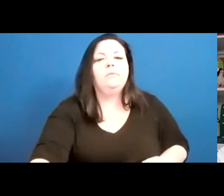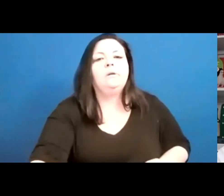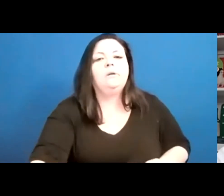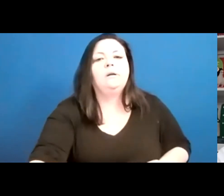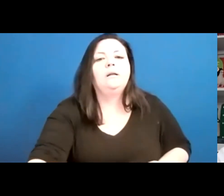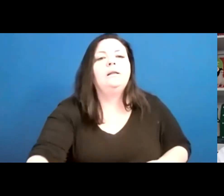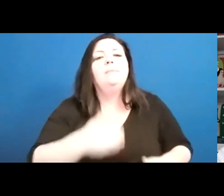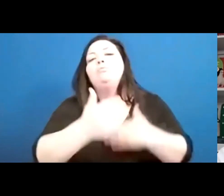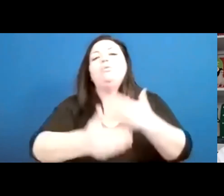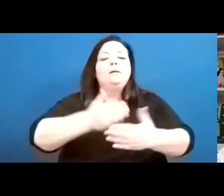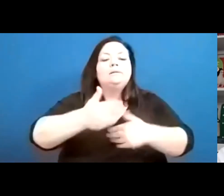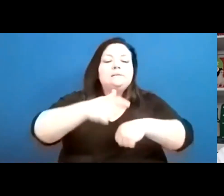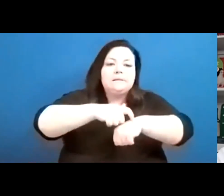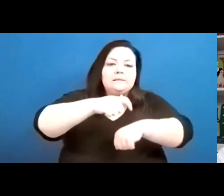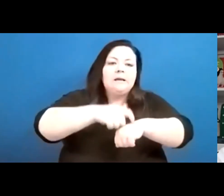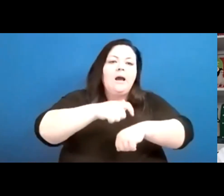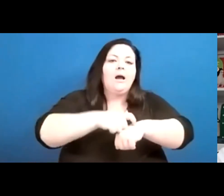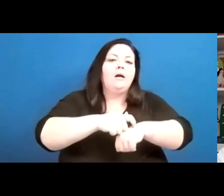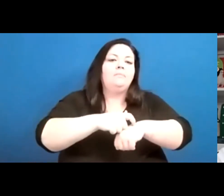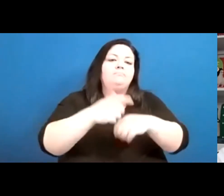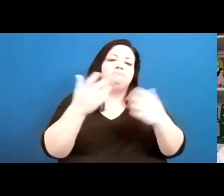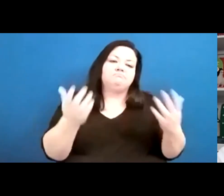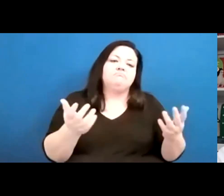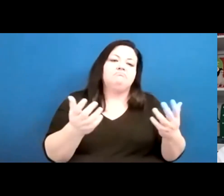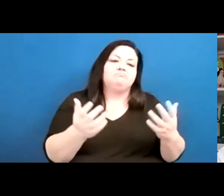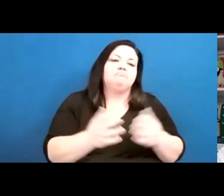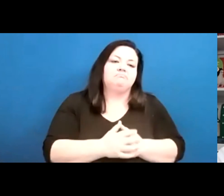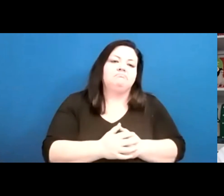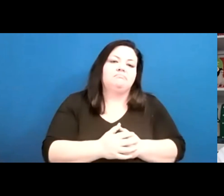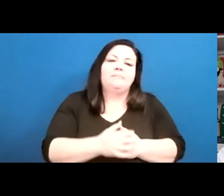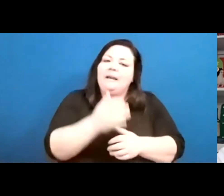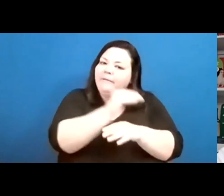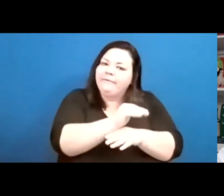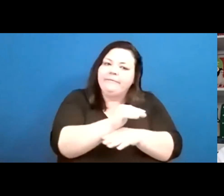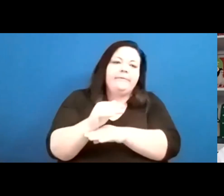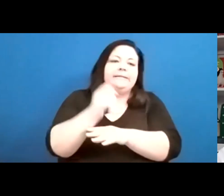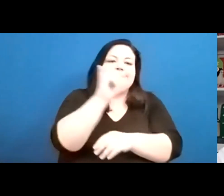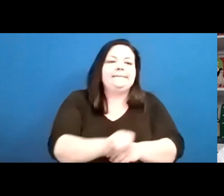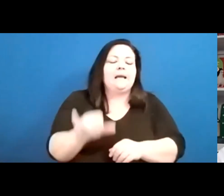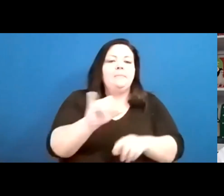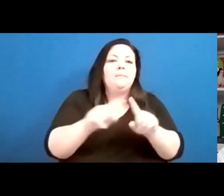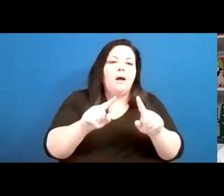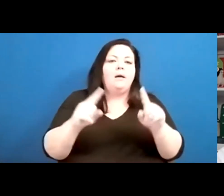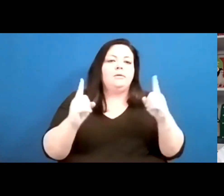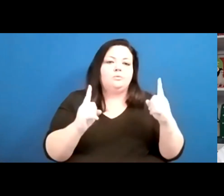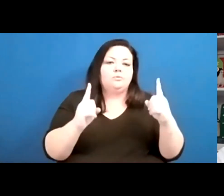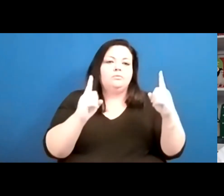time,/ and I had nothing else. Each night the same, but/ closer and closer, until one night//